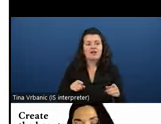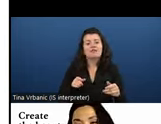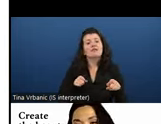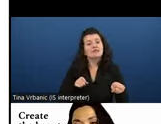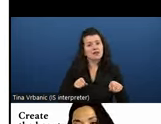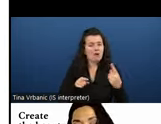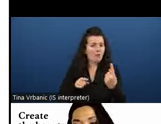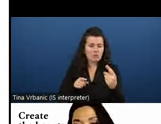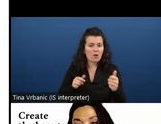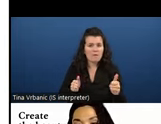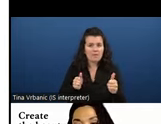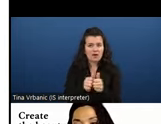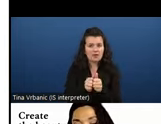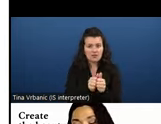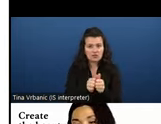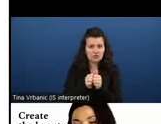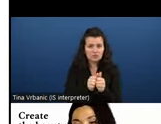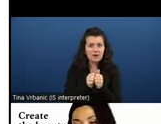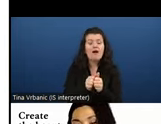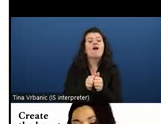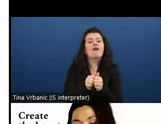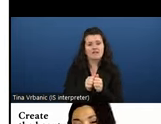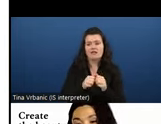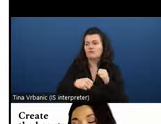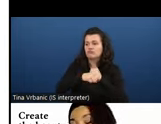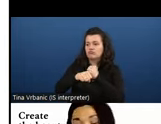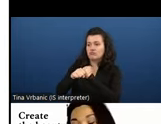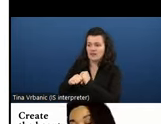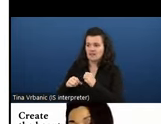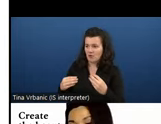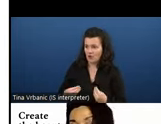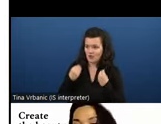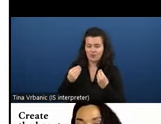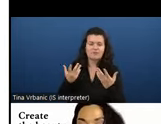15:21:57 during mental health awareness month for for youth, and anybody really to have